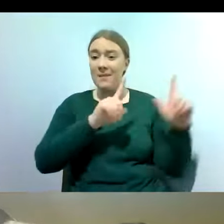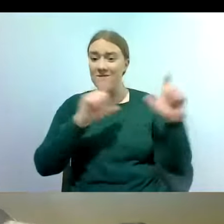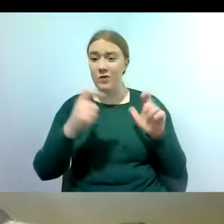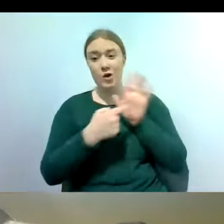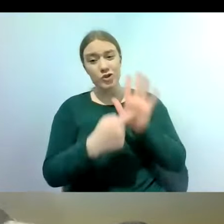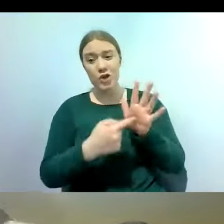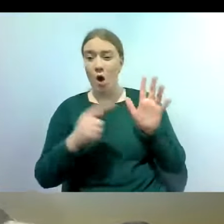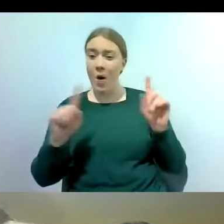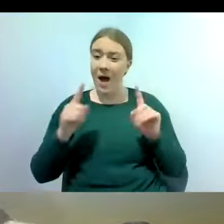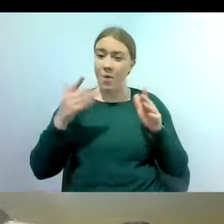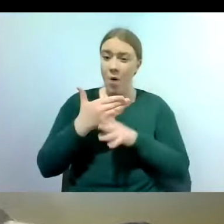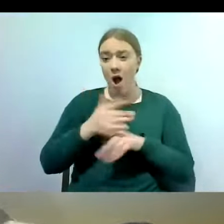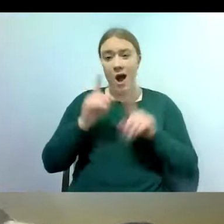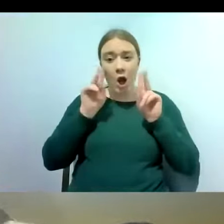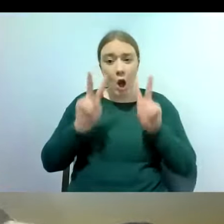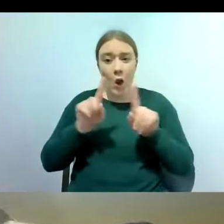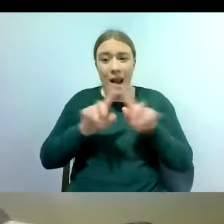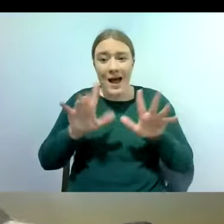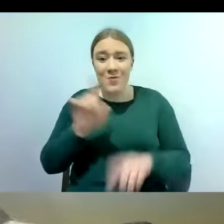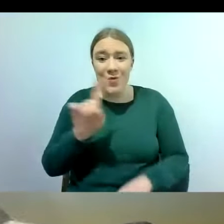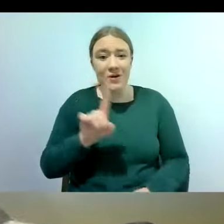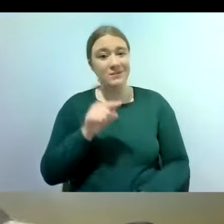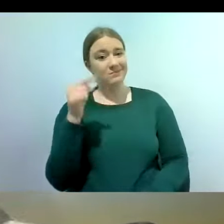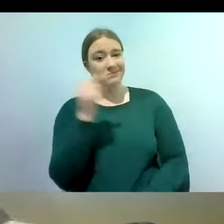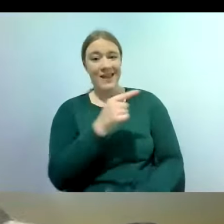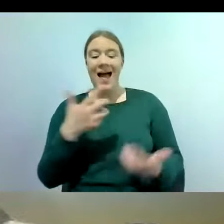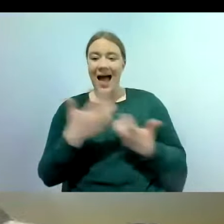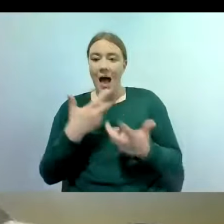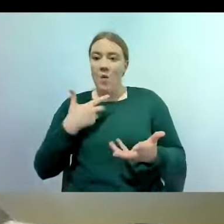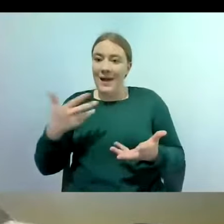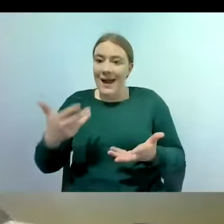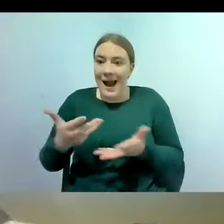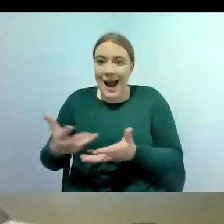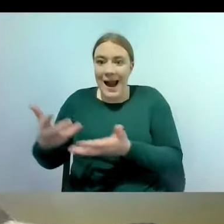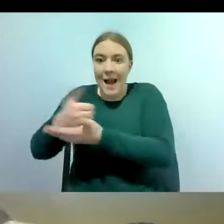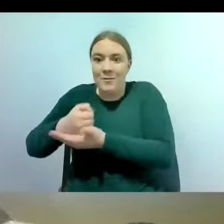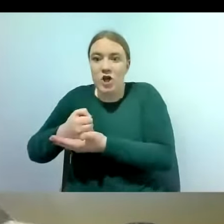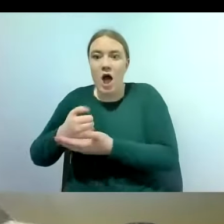we start with capture of of the fish in this case the shad through angling and through a trap